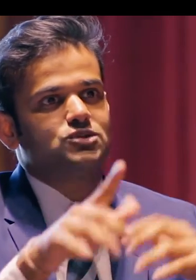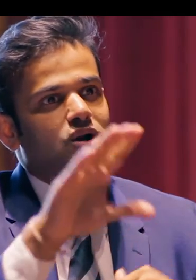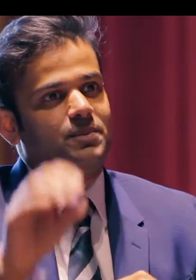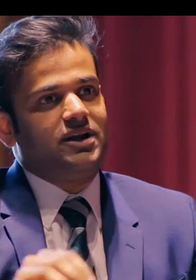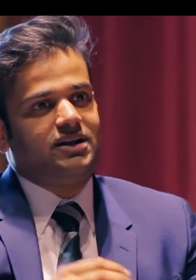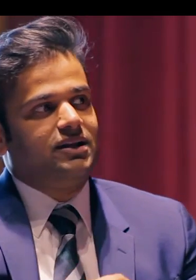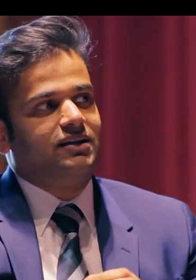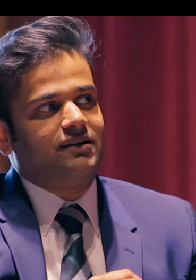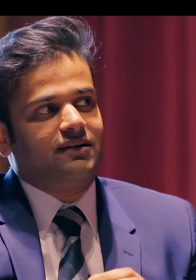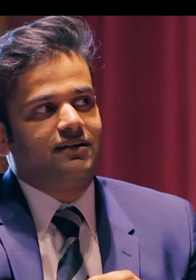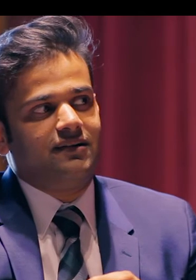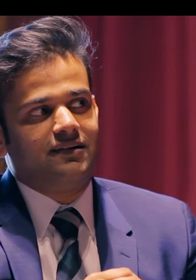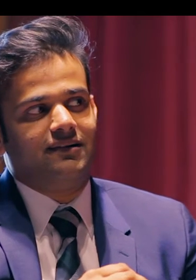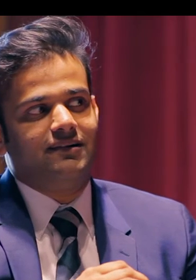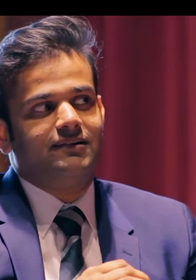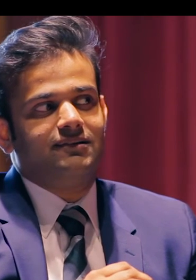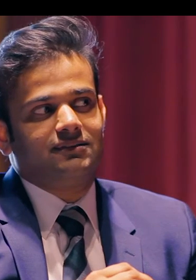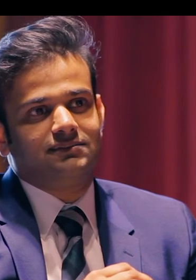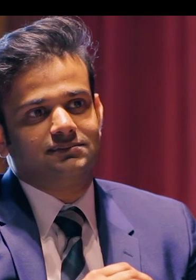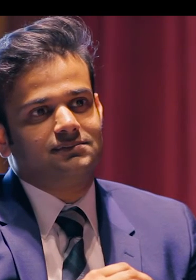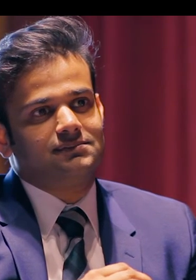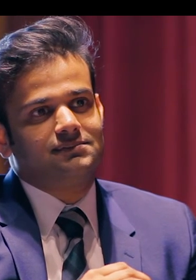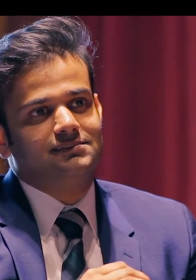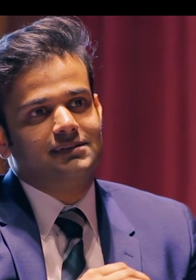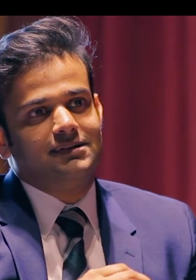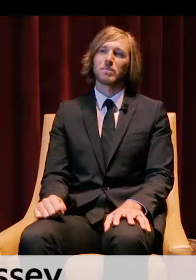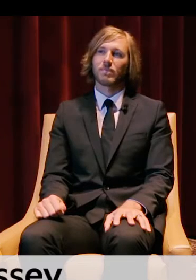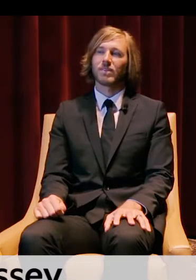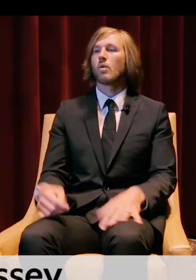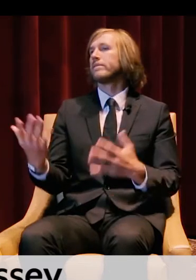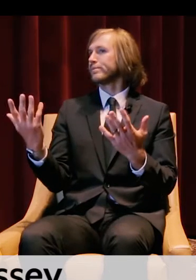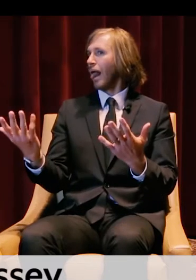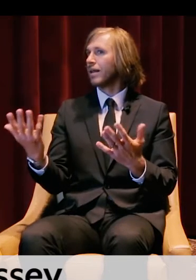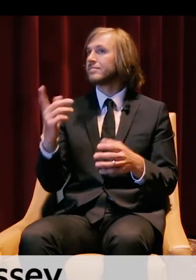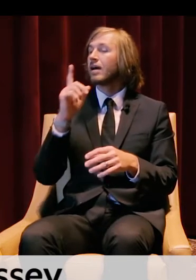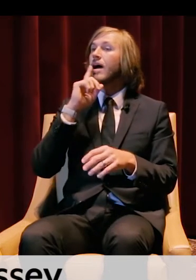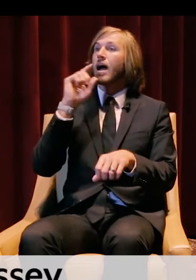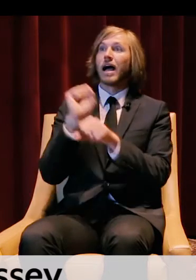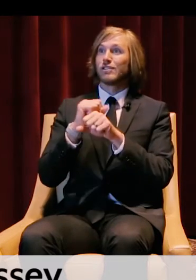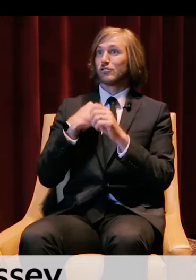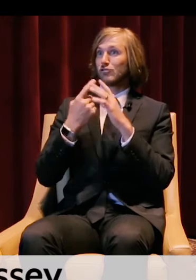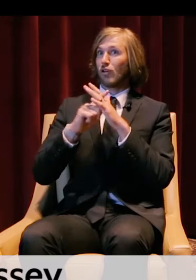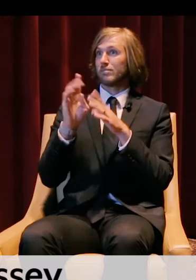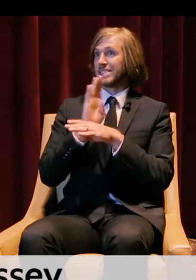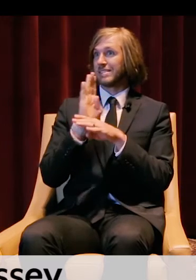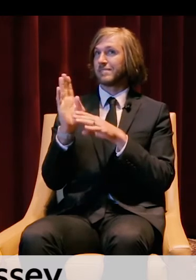and how you were inspired to start your business. Well, I actually started this business,